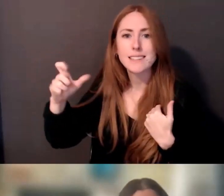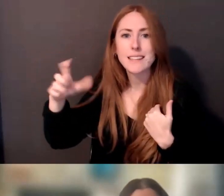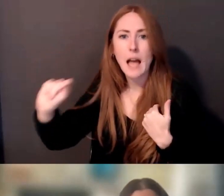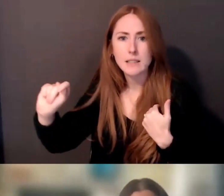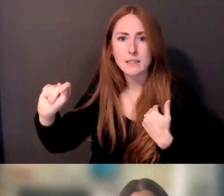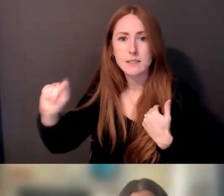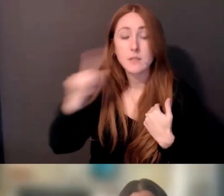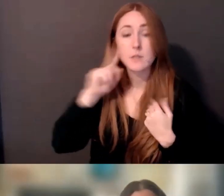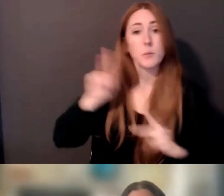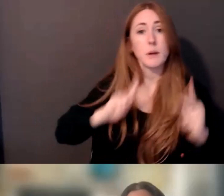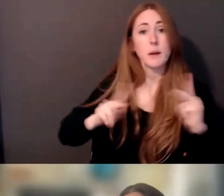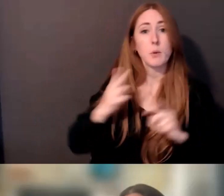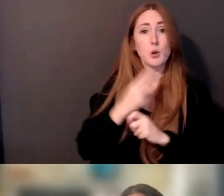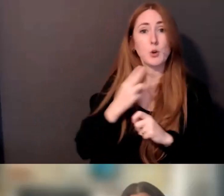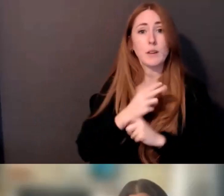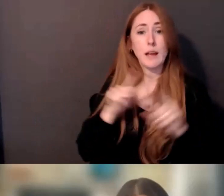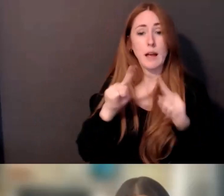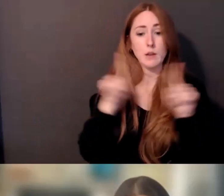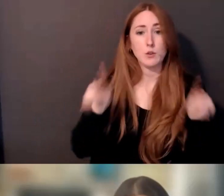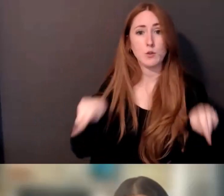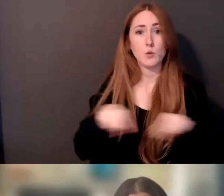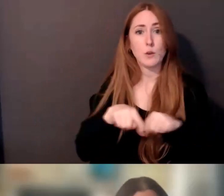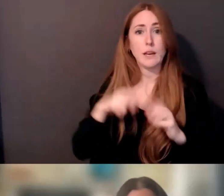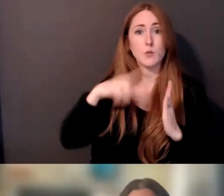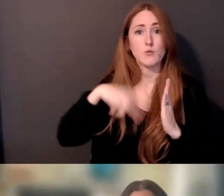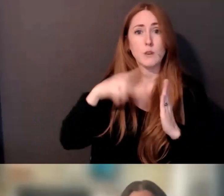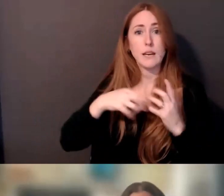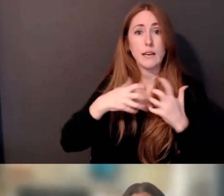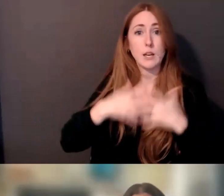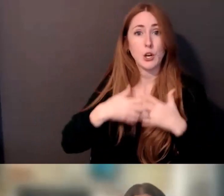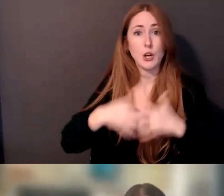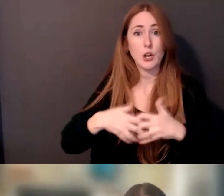that's super important. Infographics might look really pretty, not screen reader friendly.